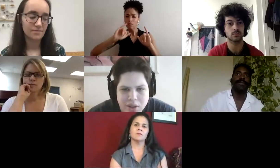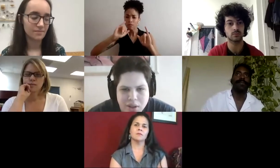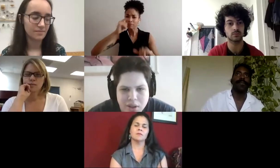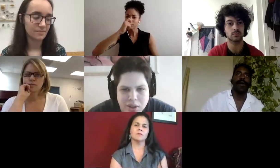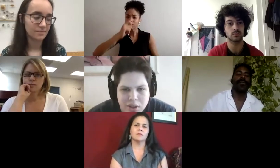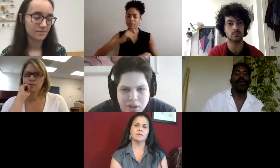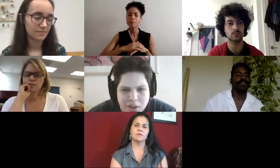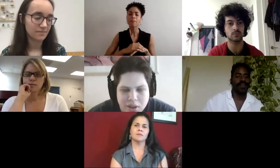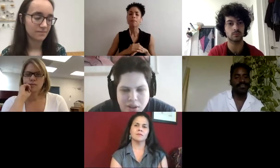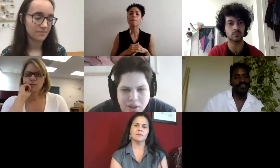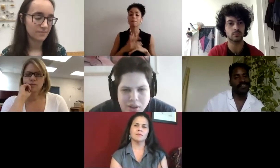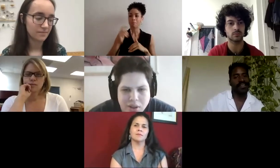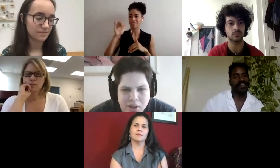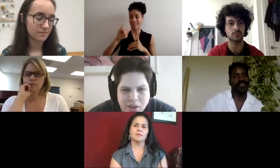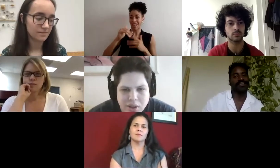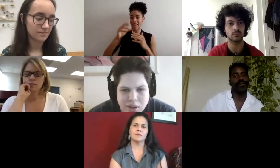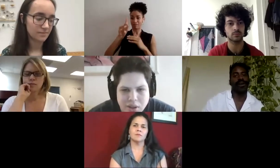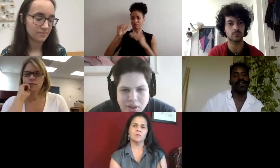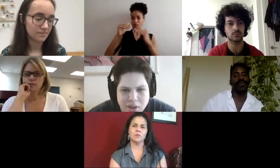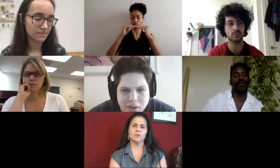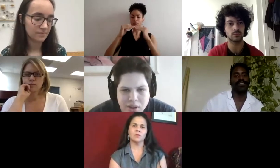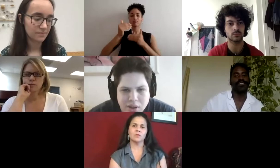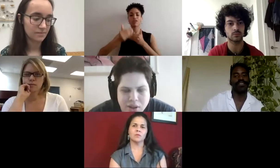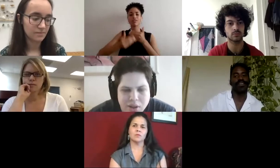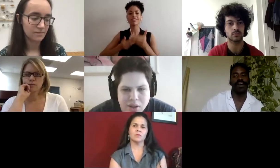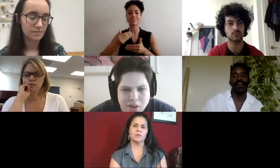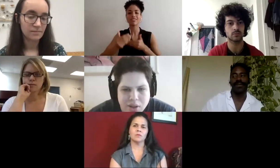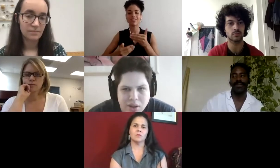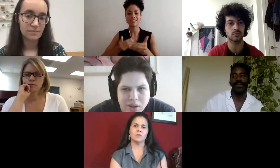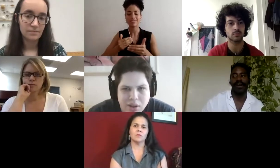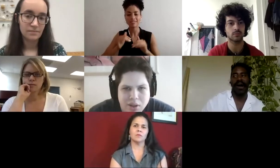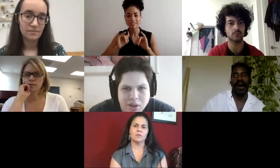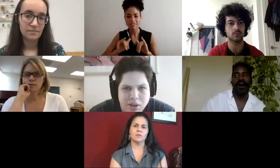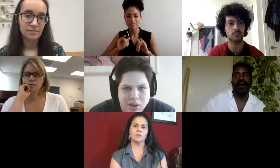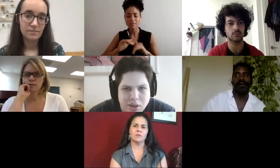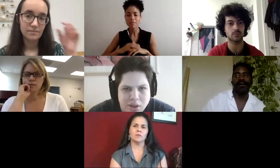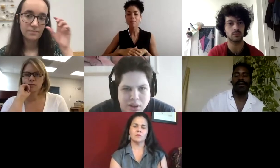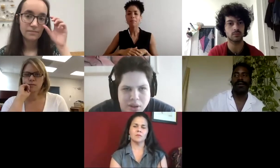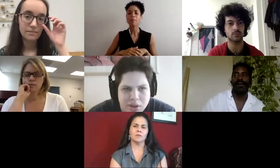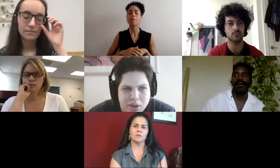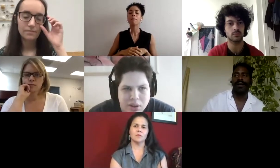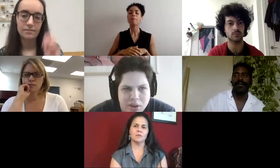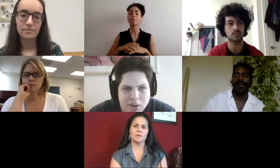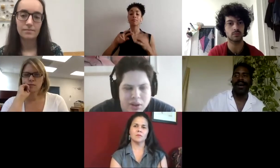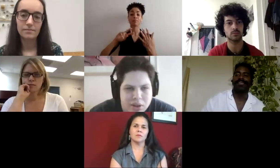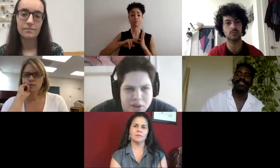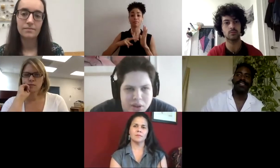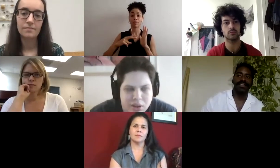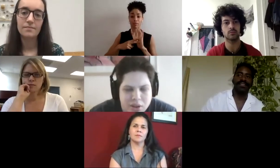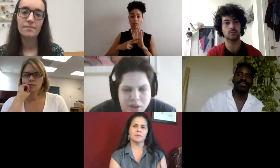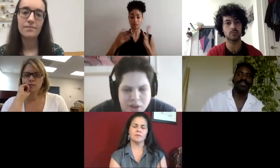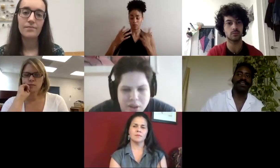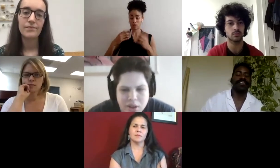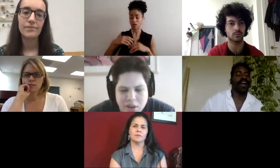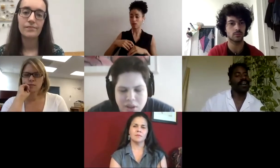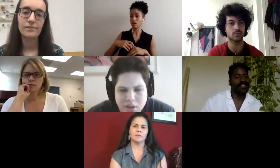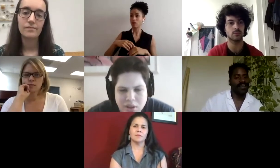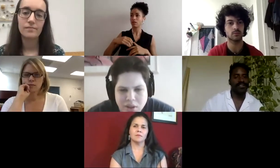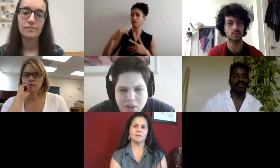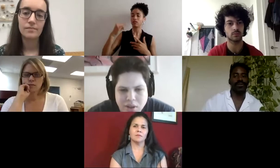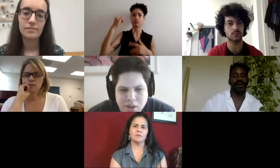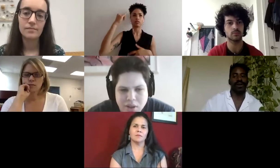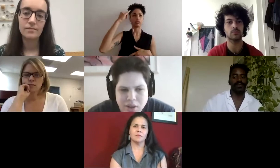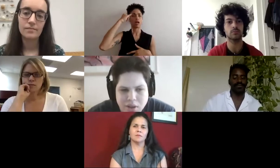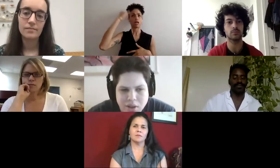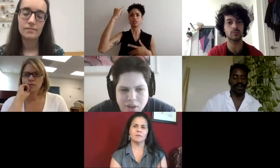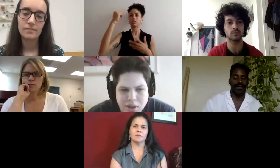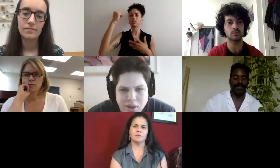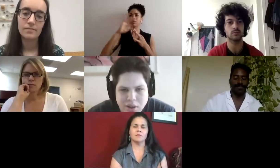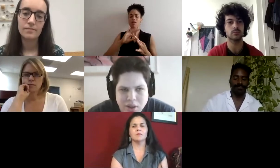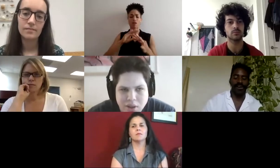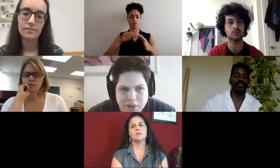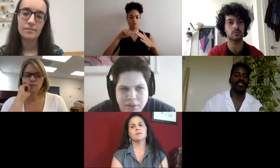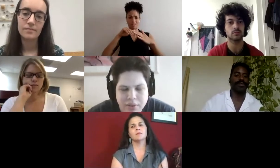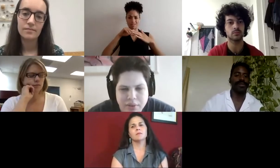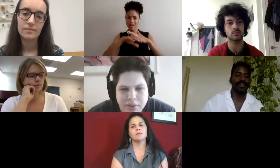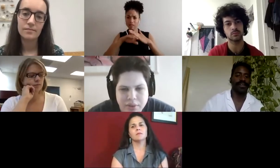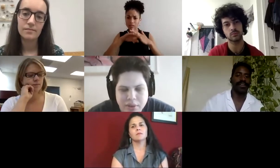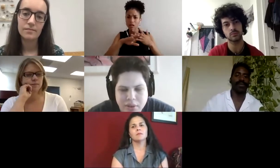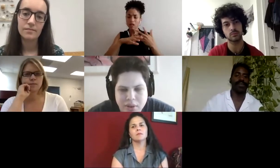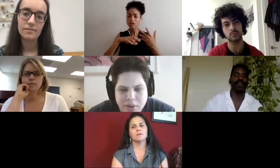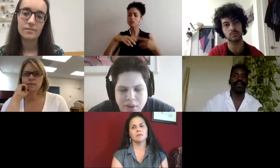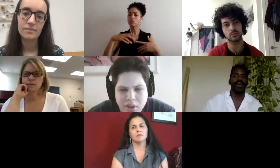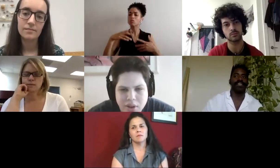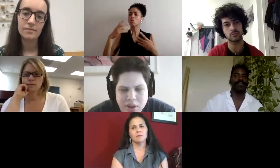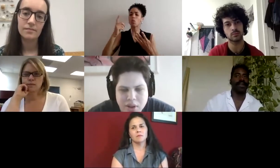process. It is a way in which our ideas of access or of disability can be expansive